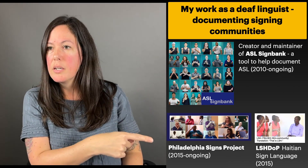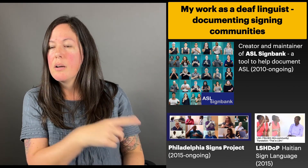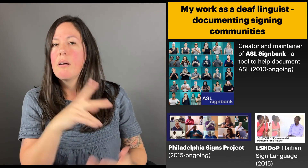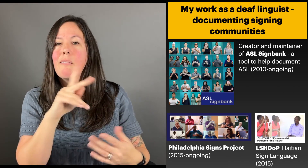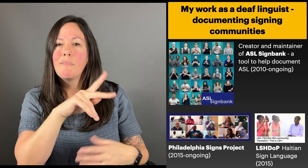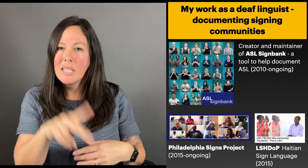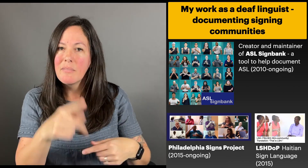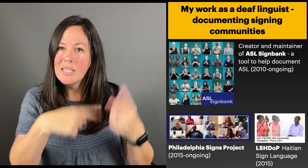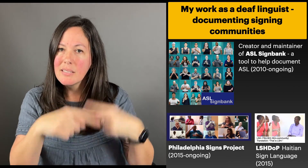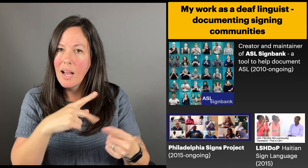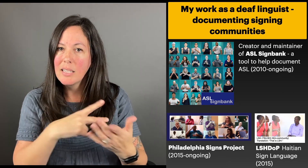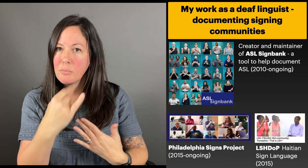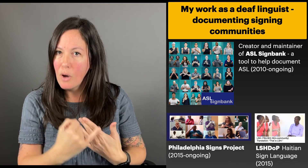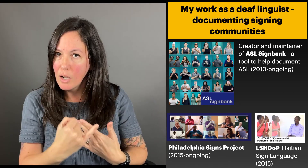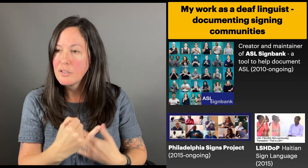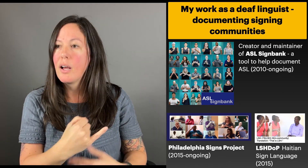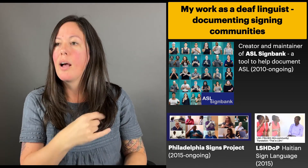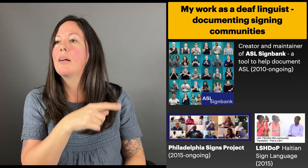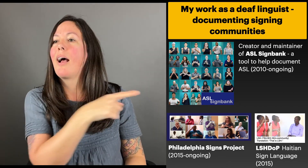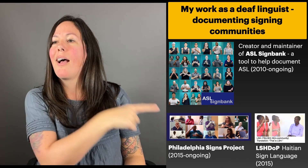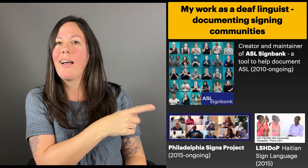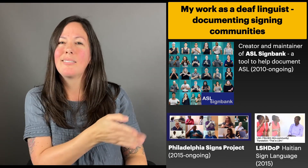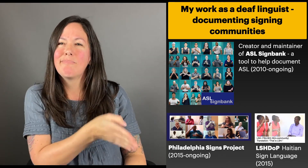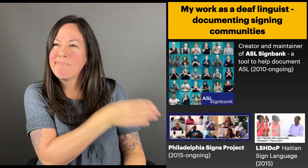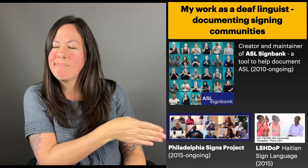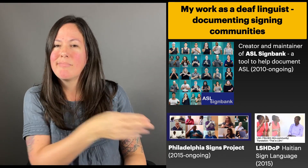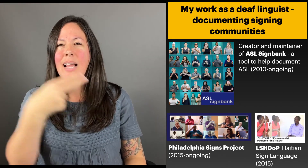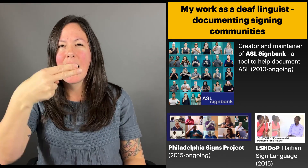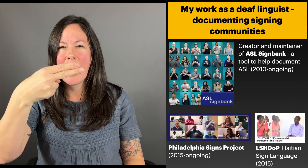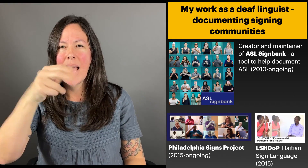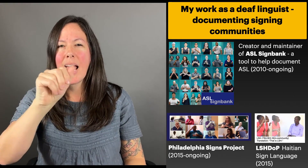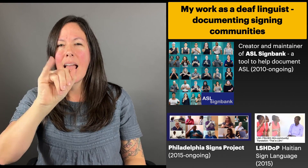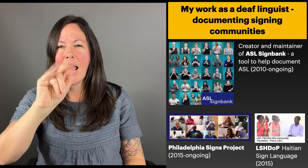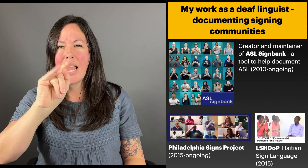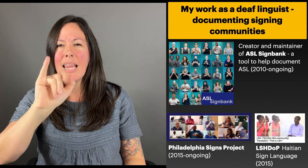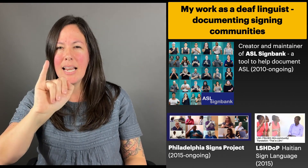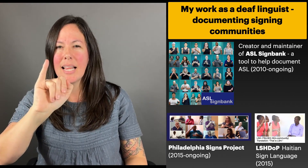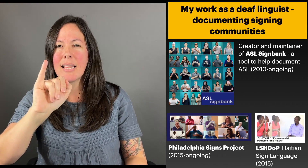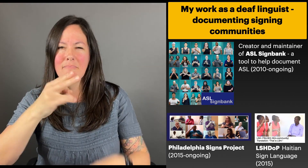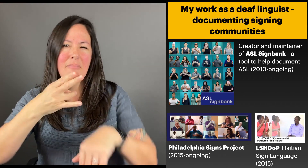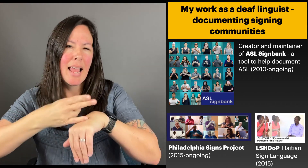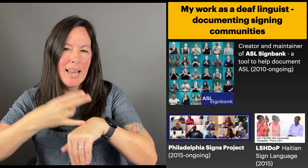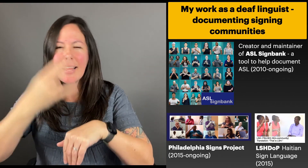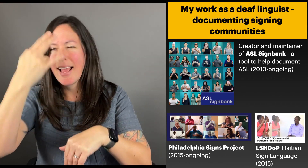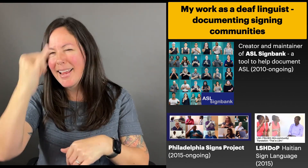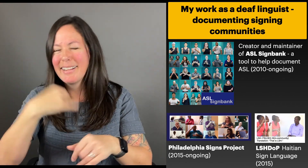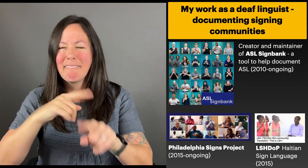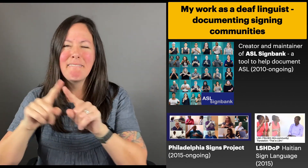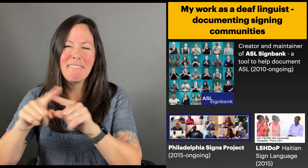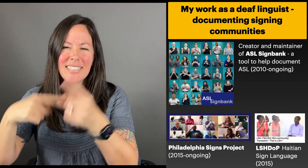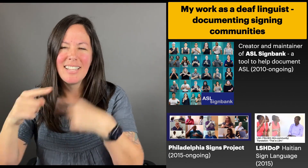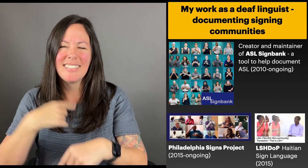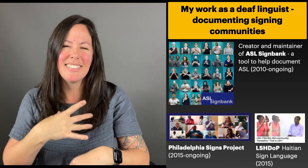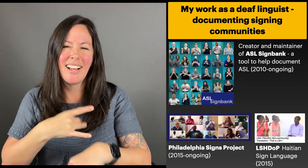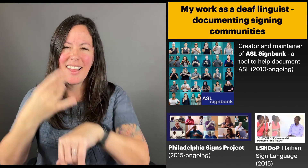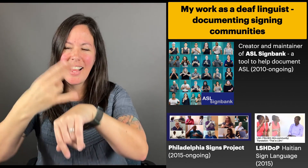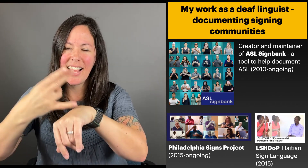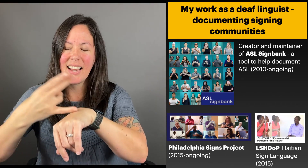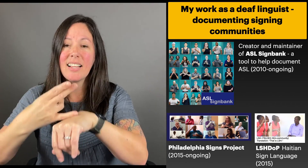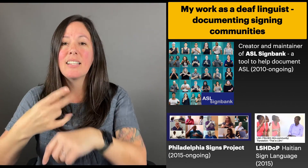I've been a Creator and maintainer of that for since 2010 at the bottom of the screen you'll see two projects that I've been involved